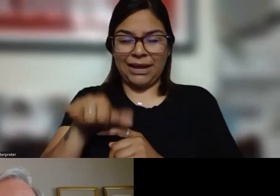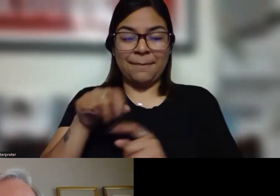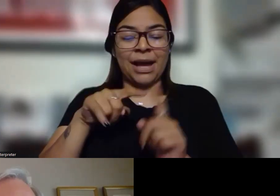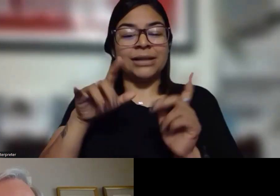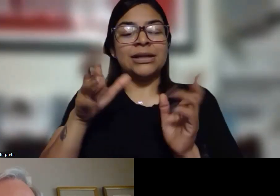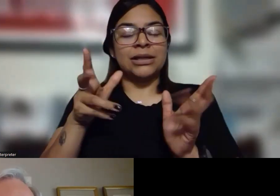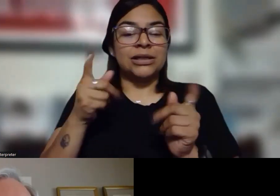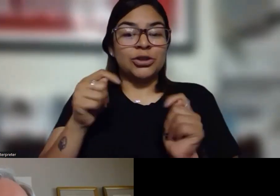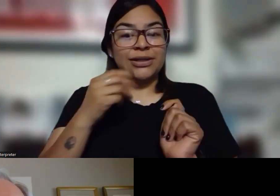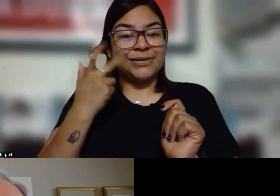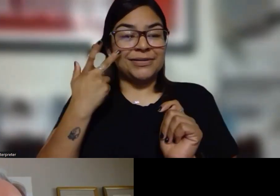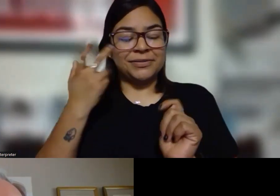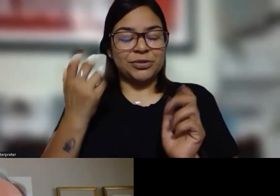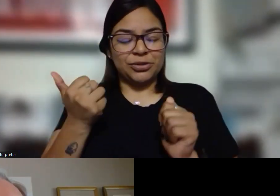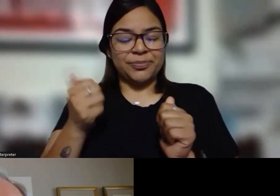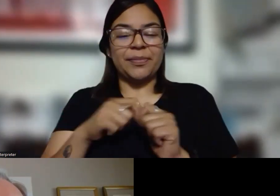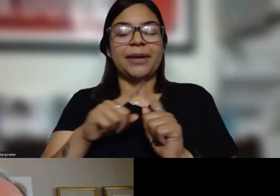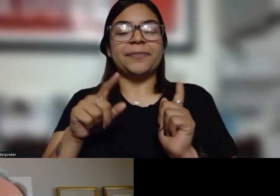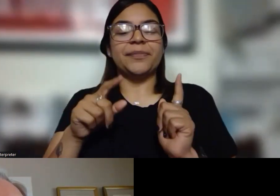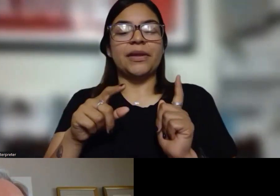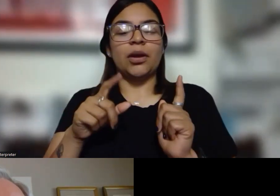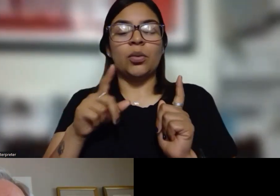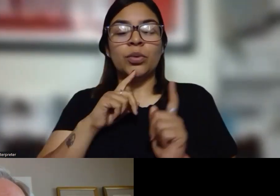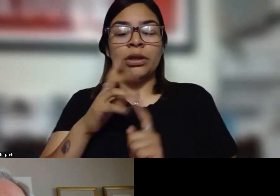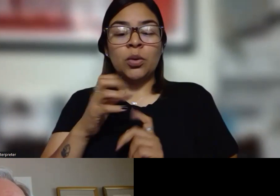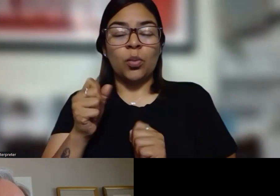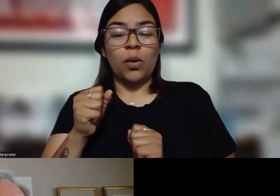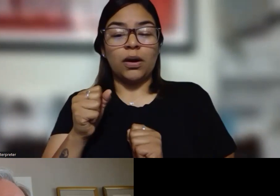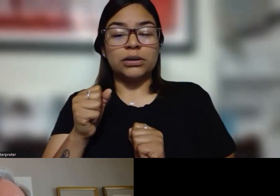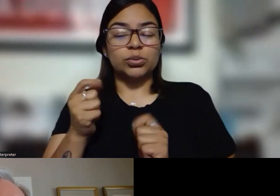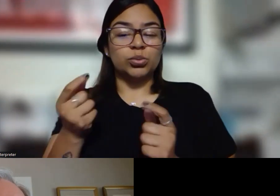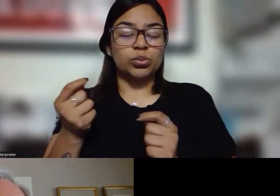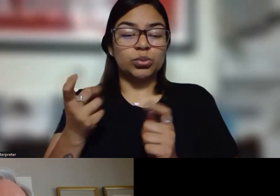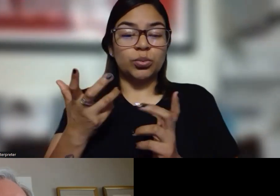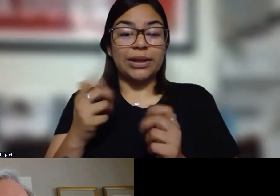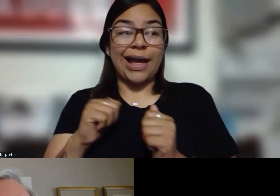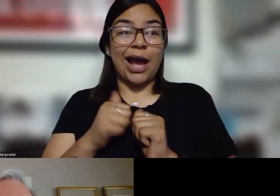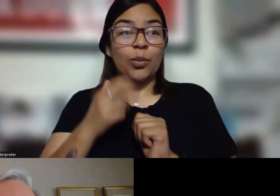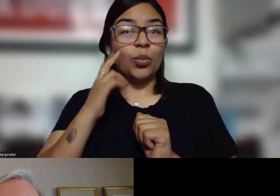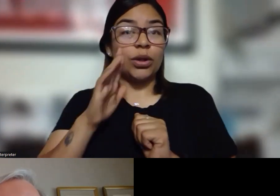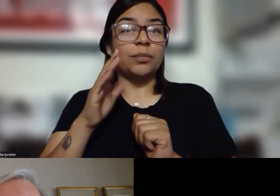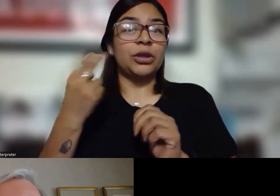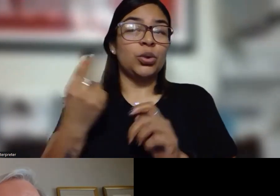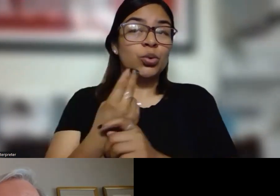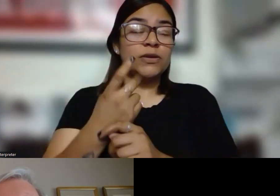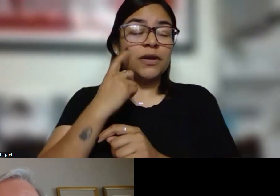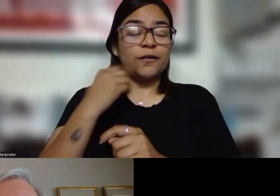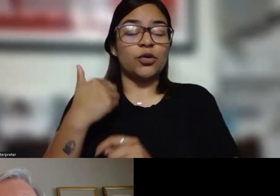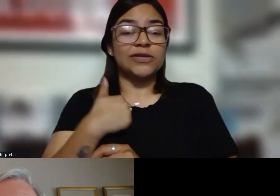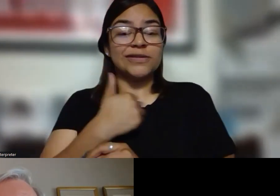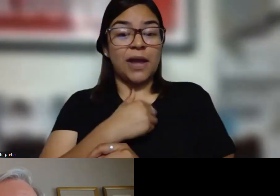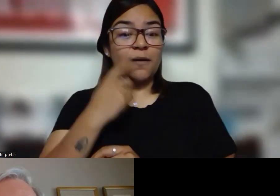that will actually uh be you know available and and used by staff and and Leadership at the Tria